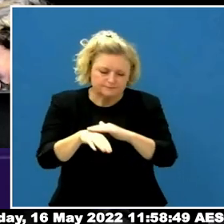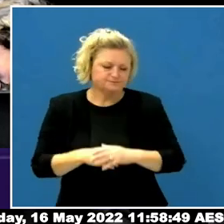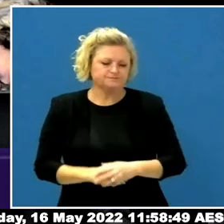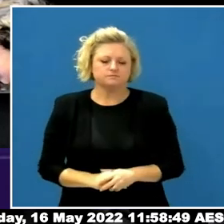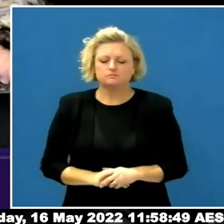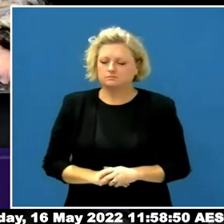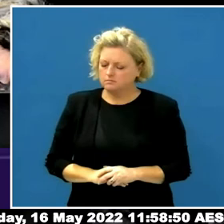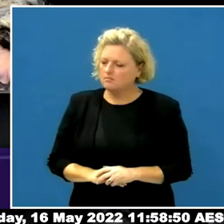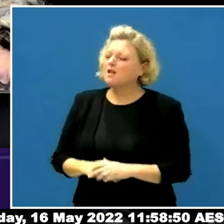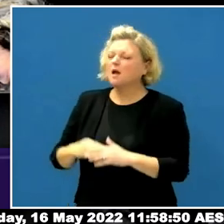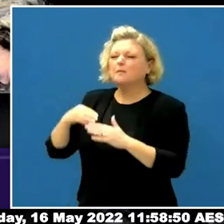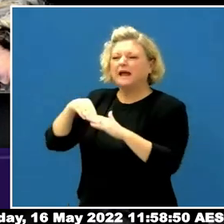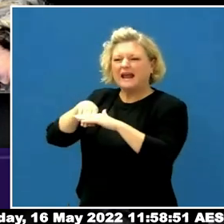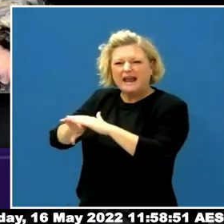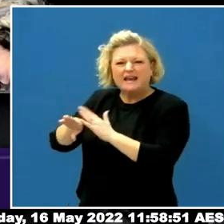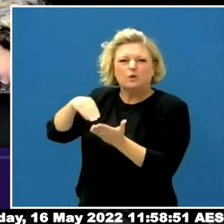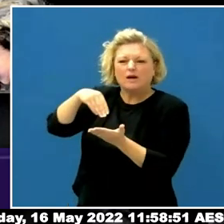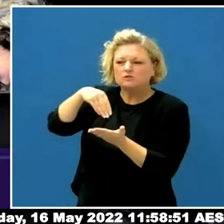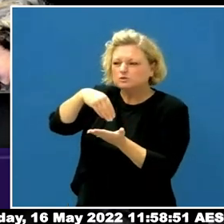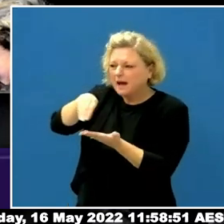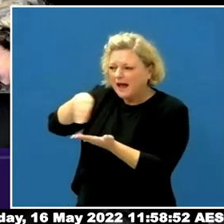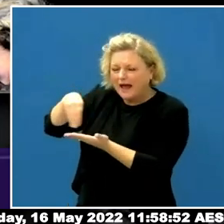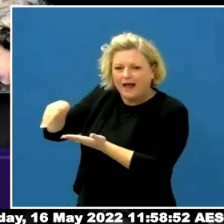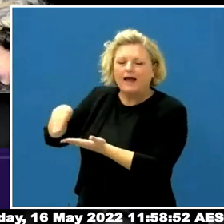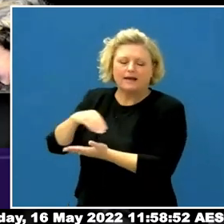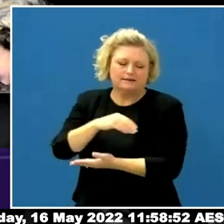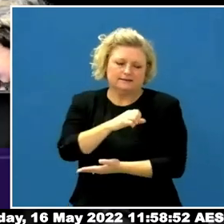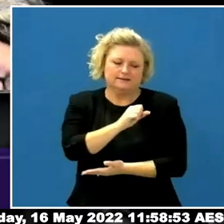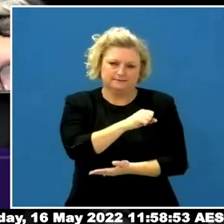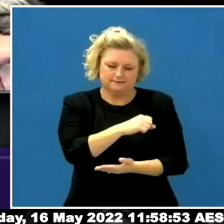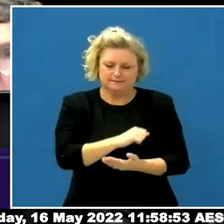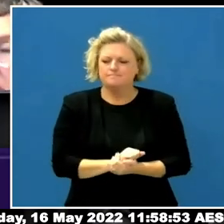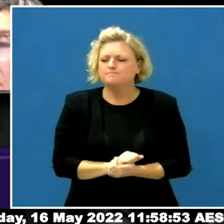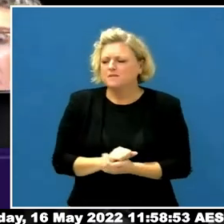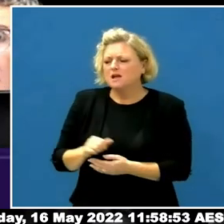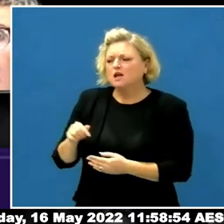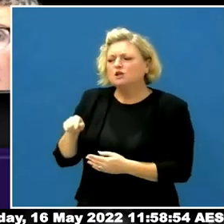Alright. And how long did Jason attend Club Afford?